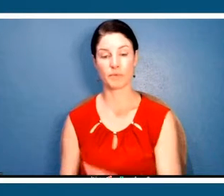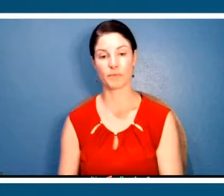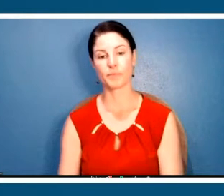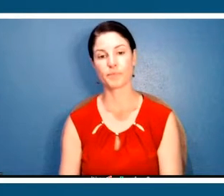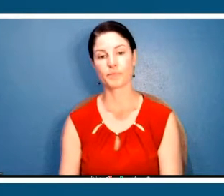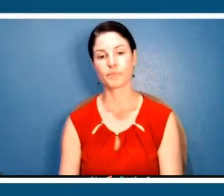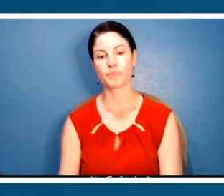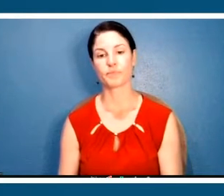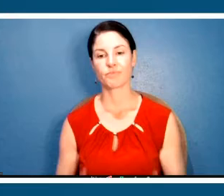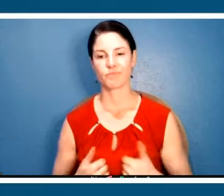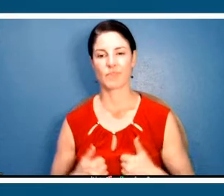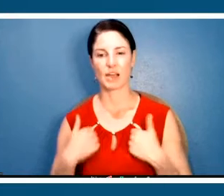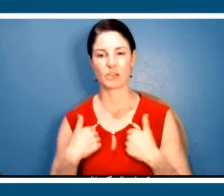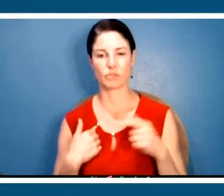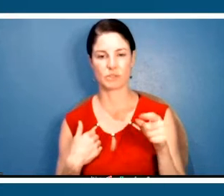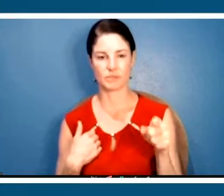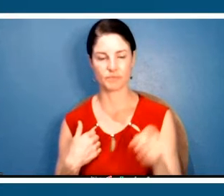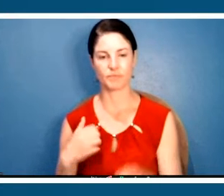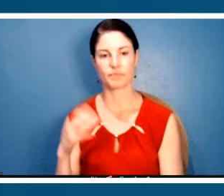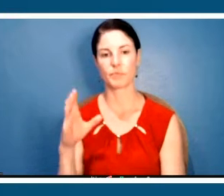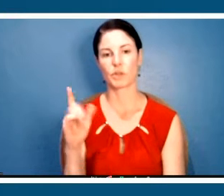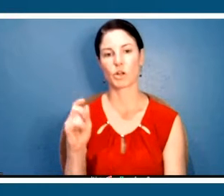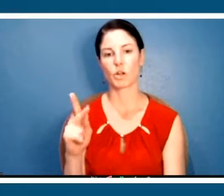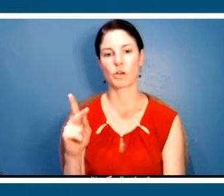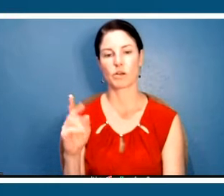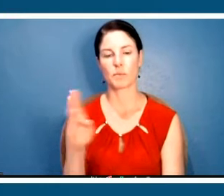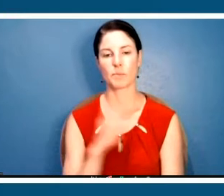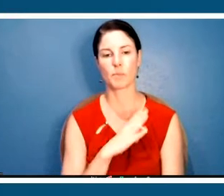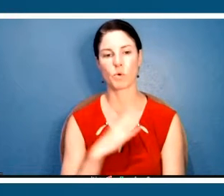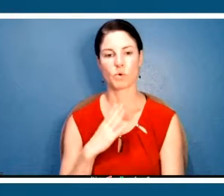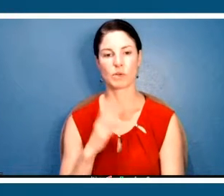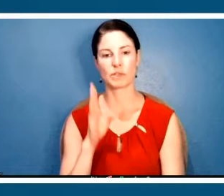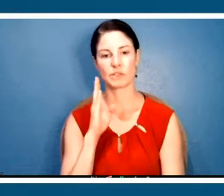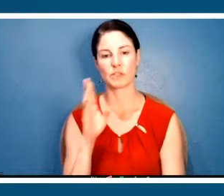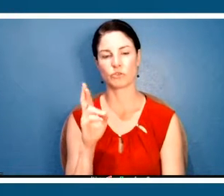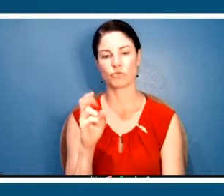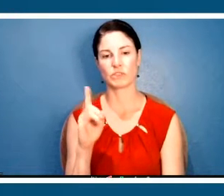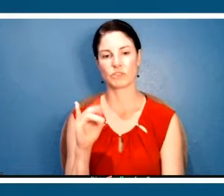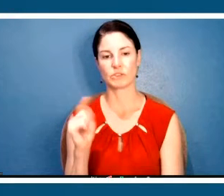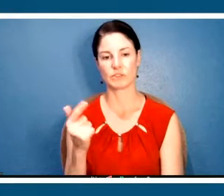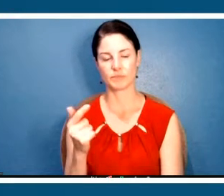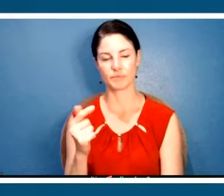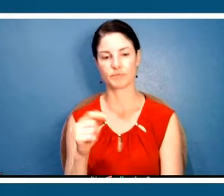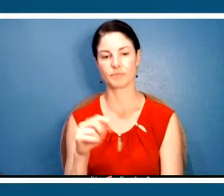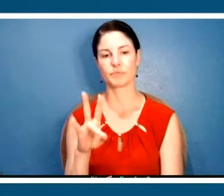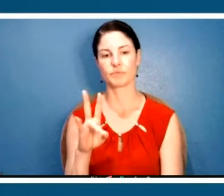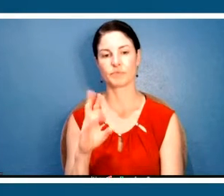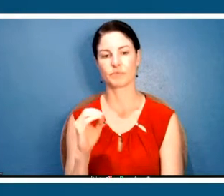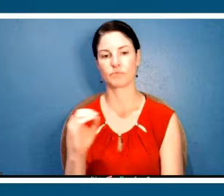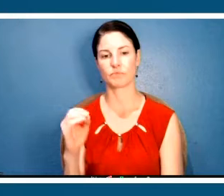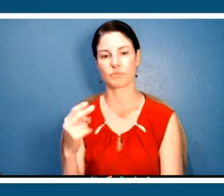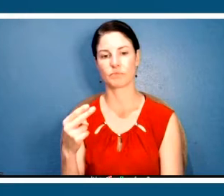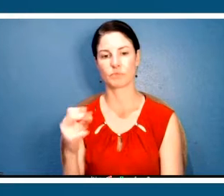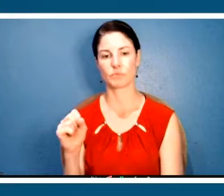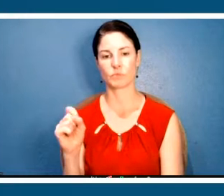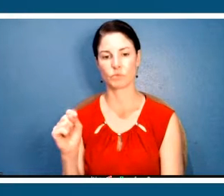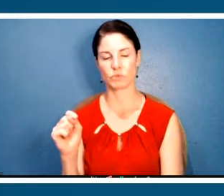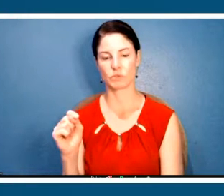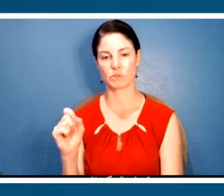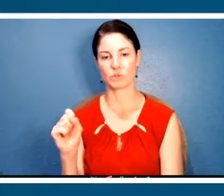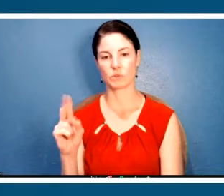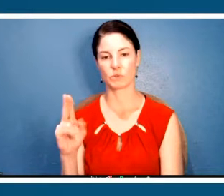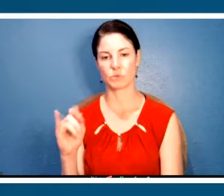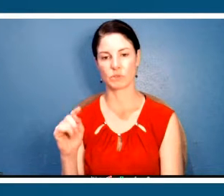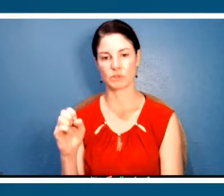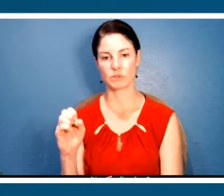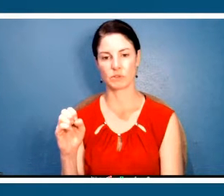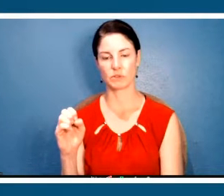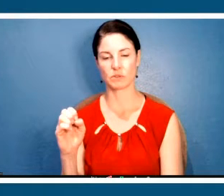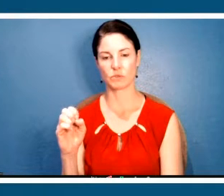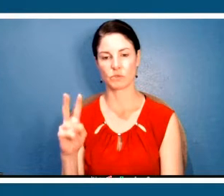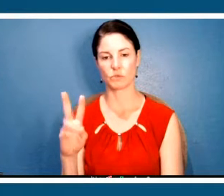SacGov: Please send to Cork, or the board attention redistricting 700 H street suite.